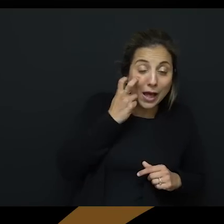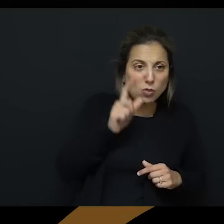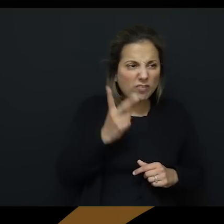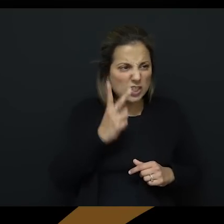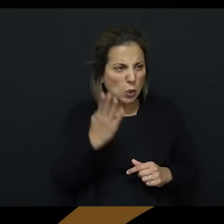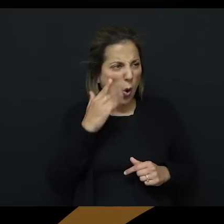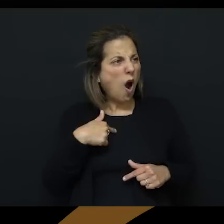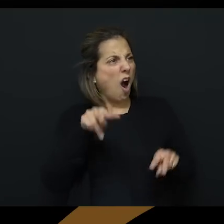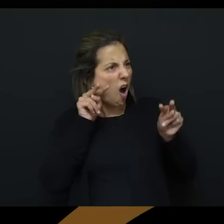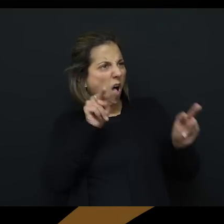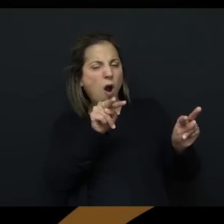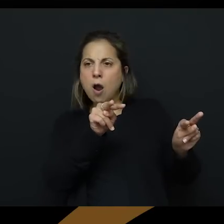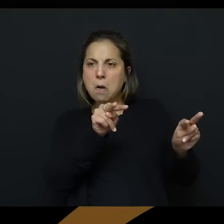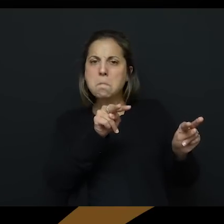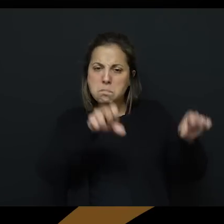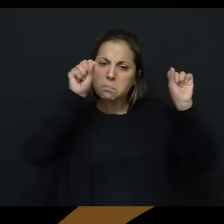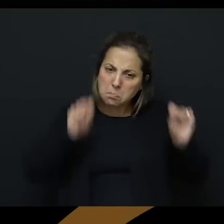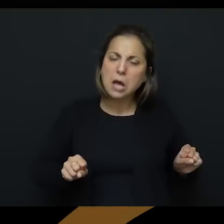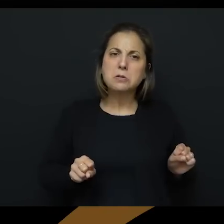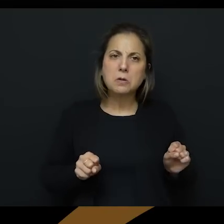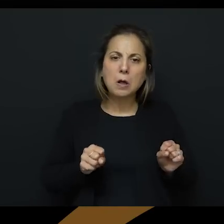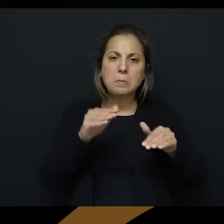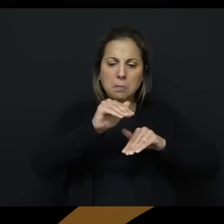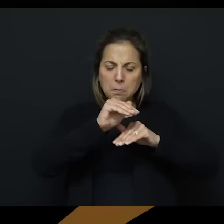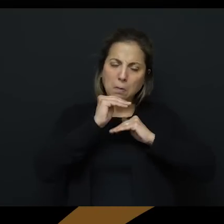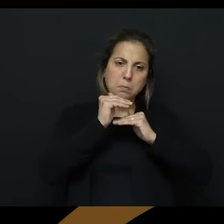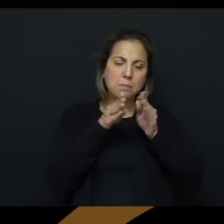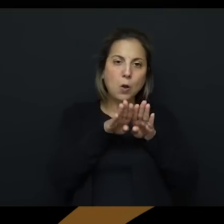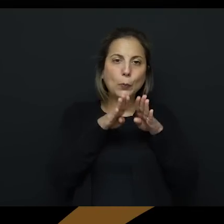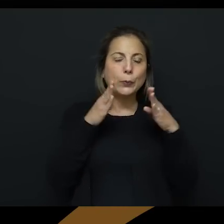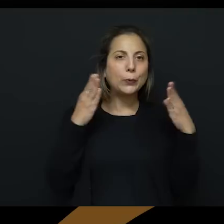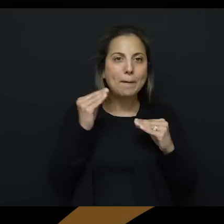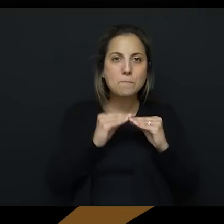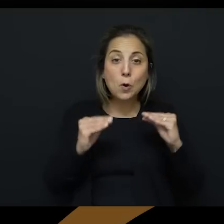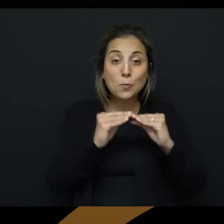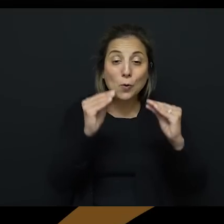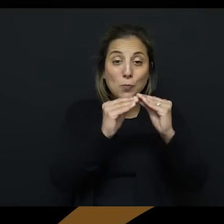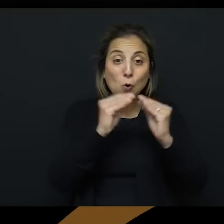Then more and more of these roles will be filled by people who are blind or low vision.